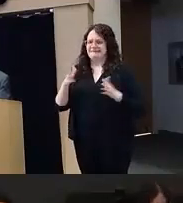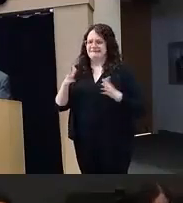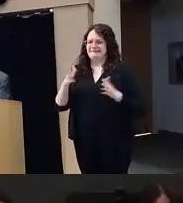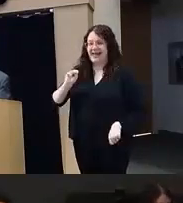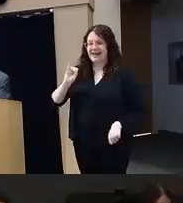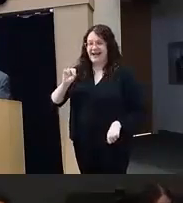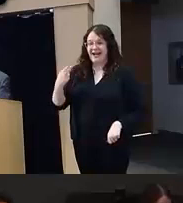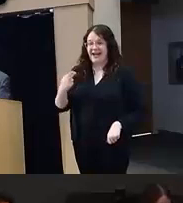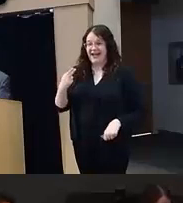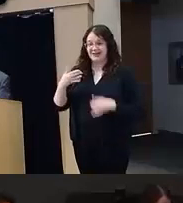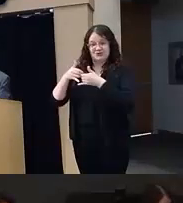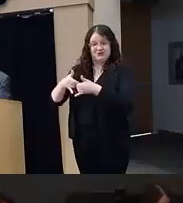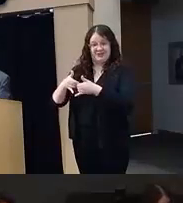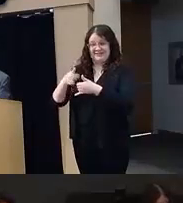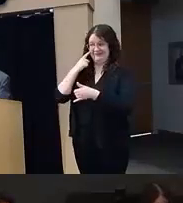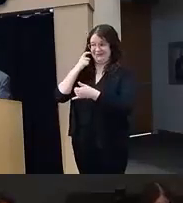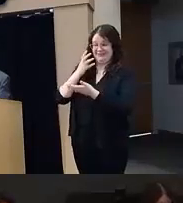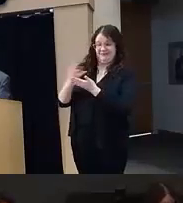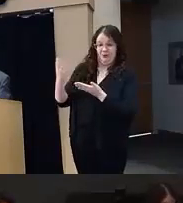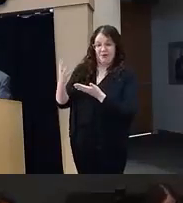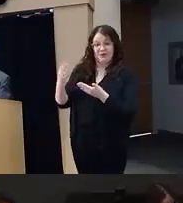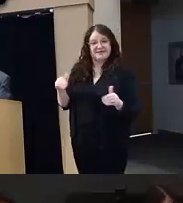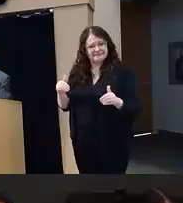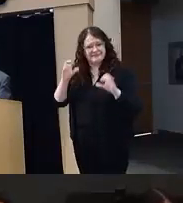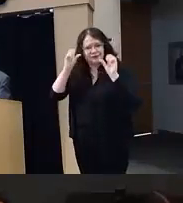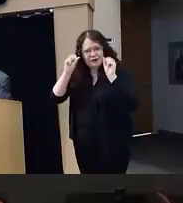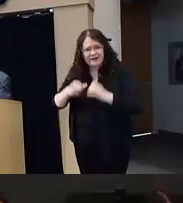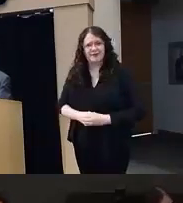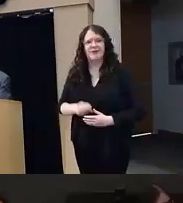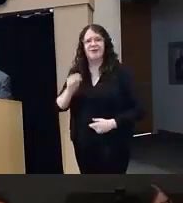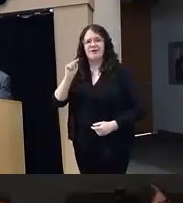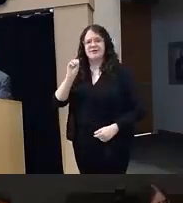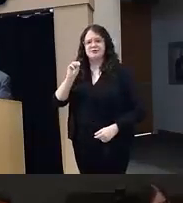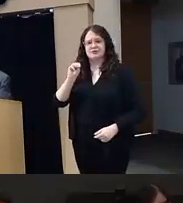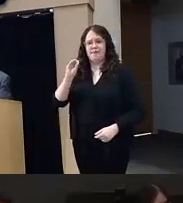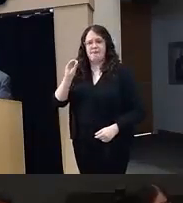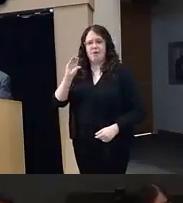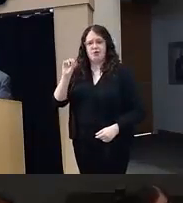in the last four weeks are incredible Tamil could have just got a echo Grant renewal for